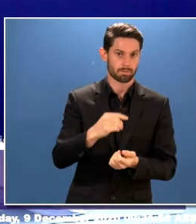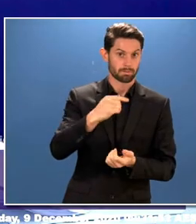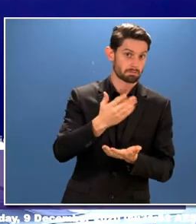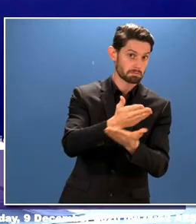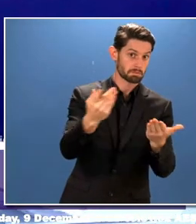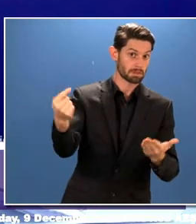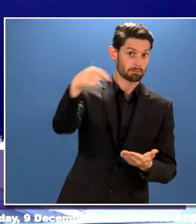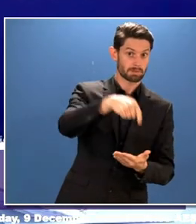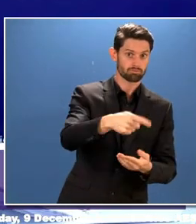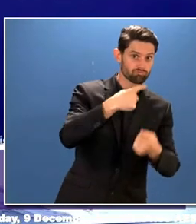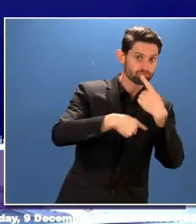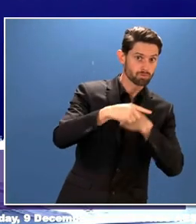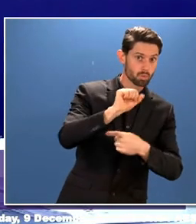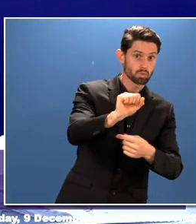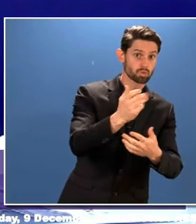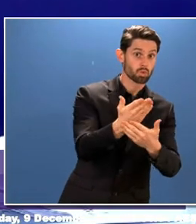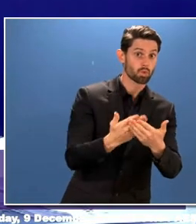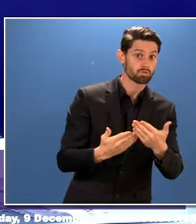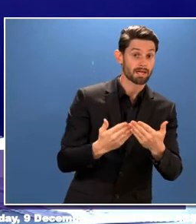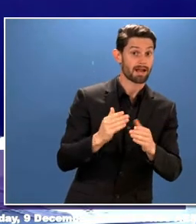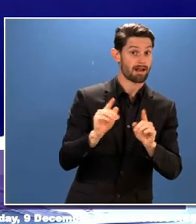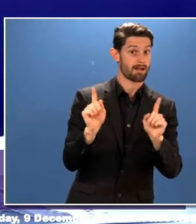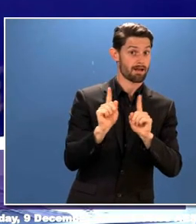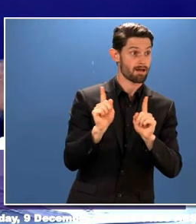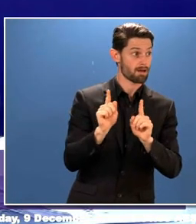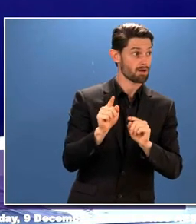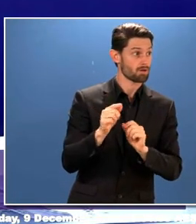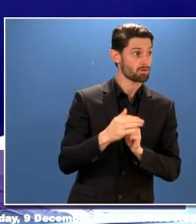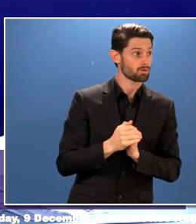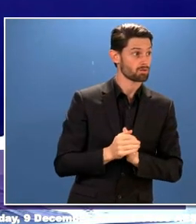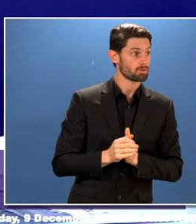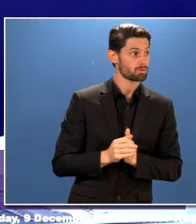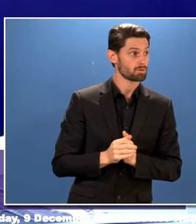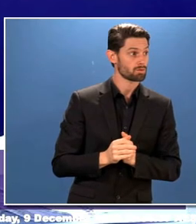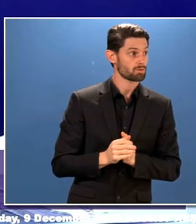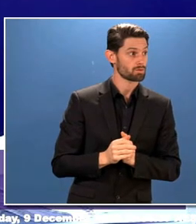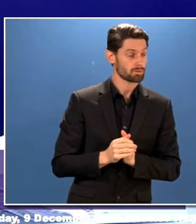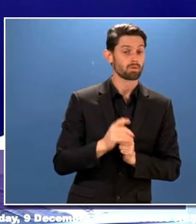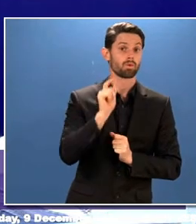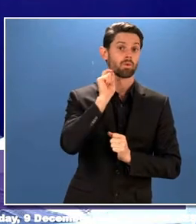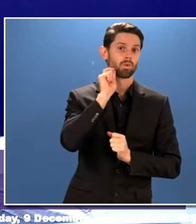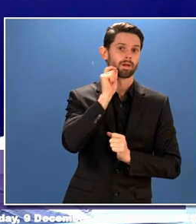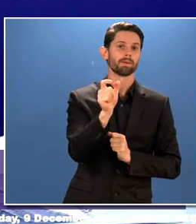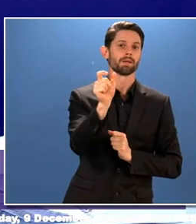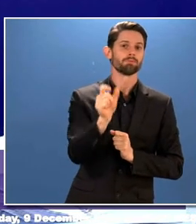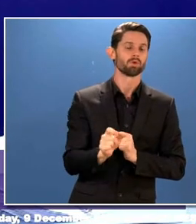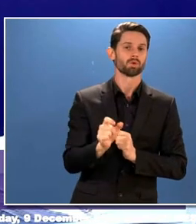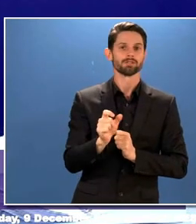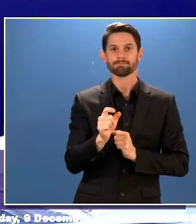If you would be good enough to follow the instructions of my associate,